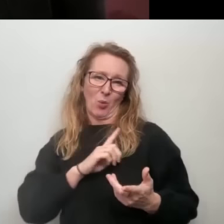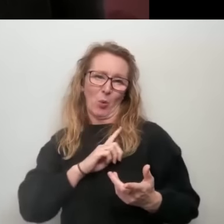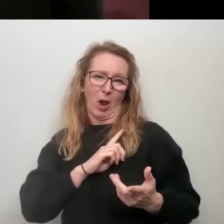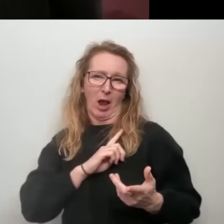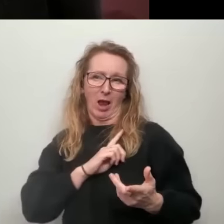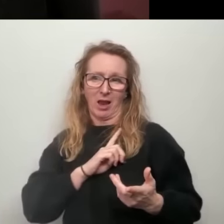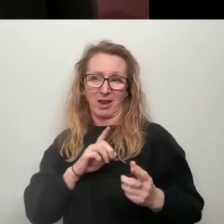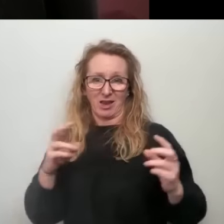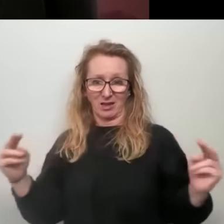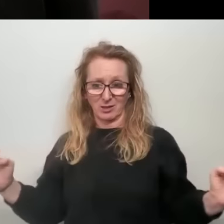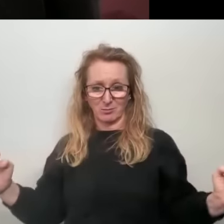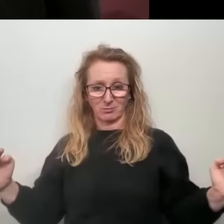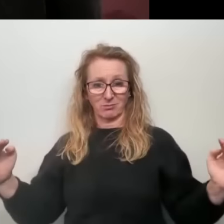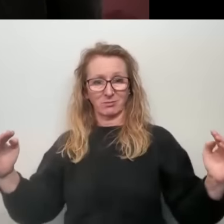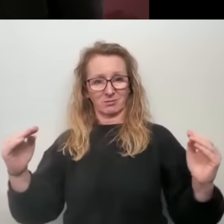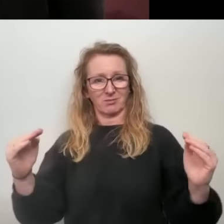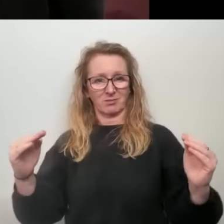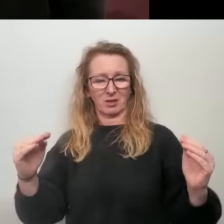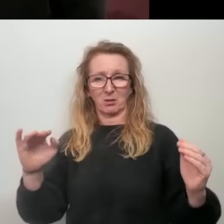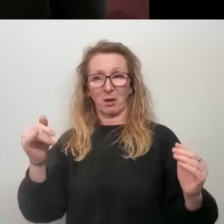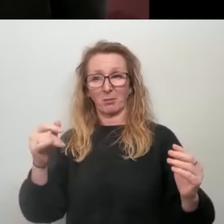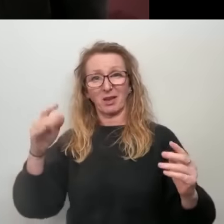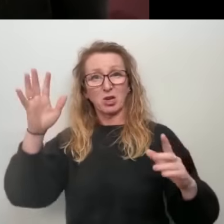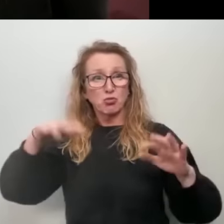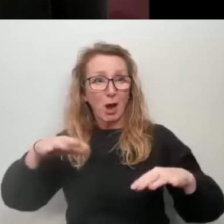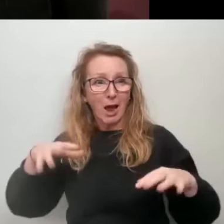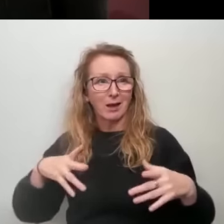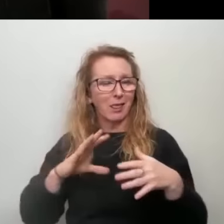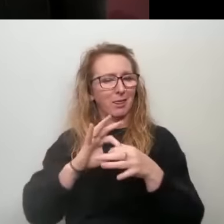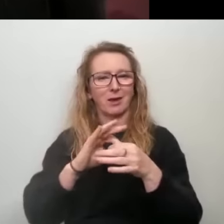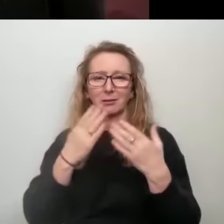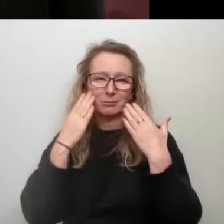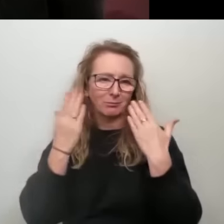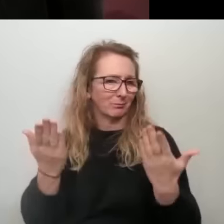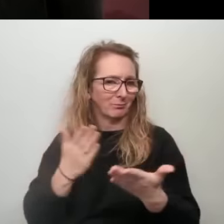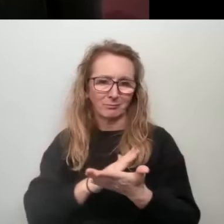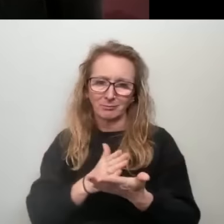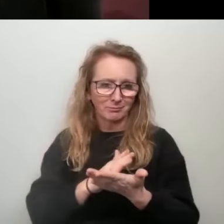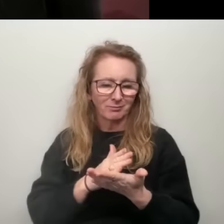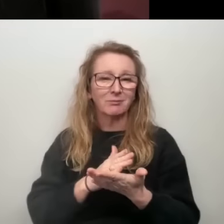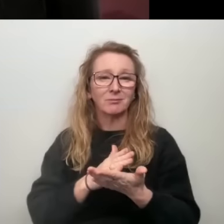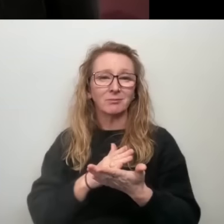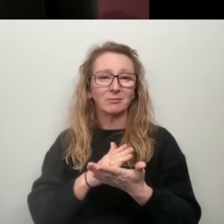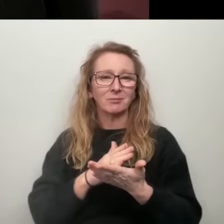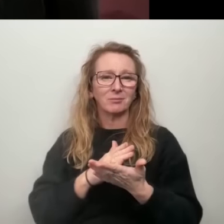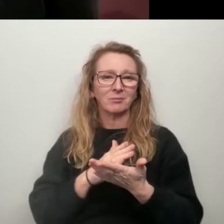maybe it's rainwater runoff, I'm not sure. But I think what I can say is it's deliberate